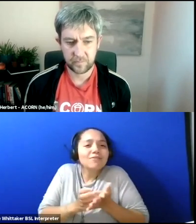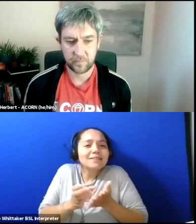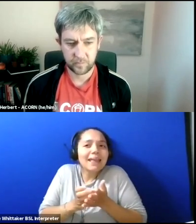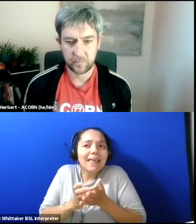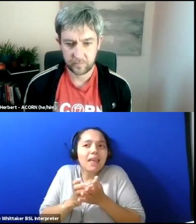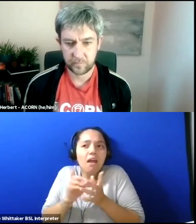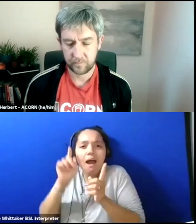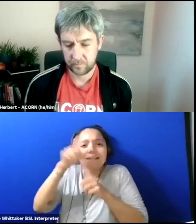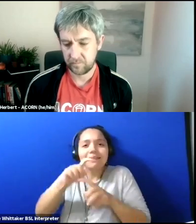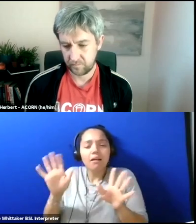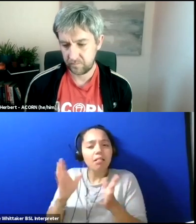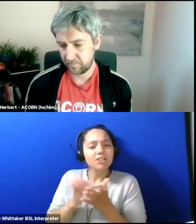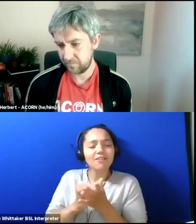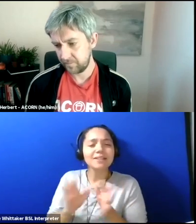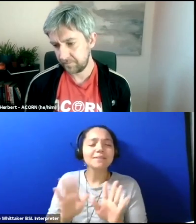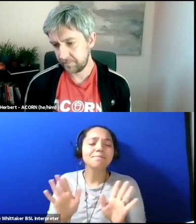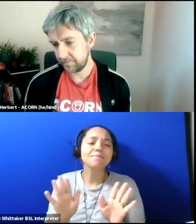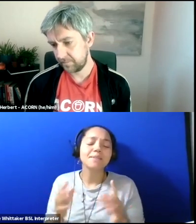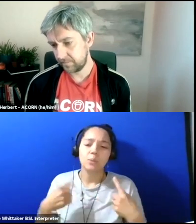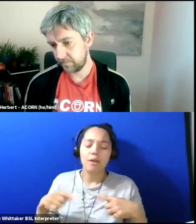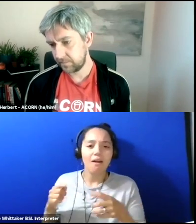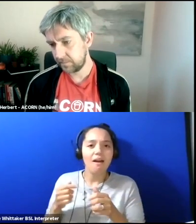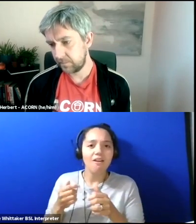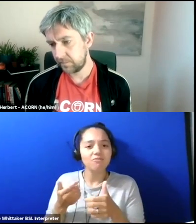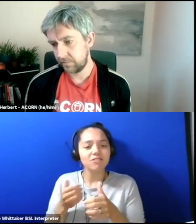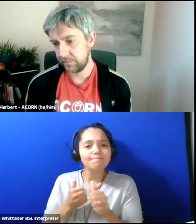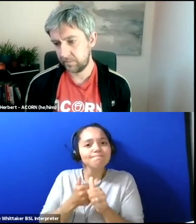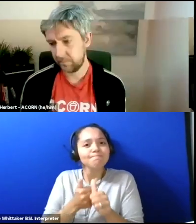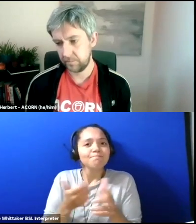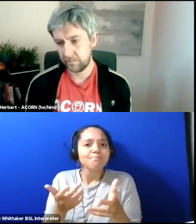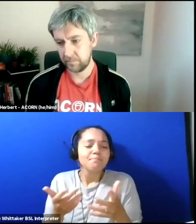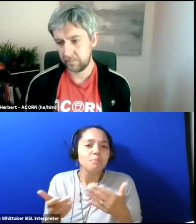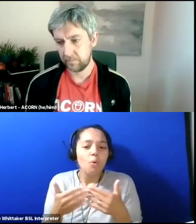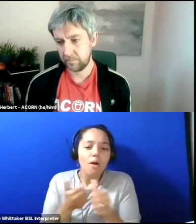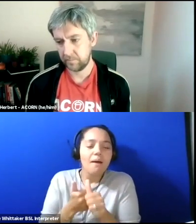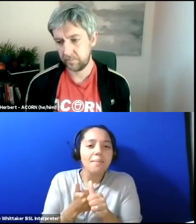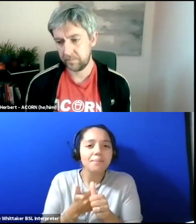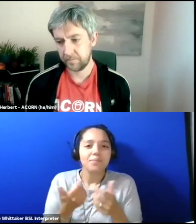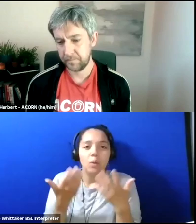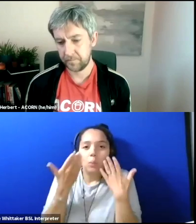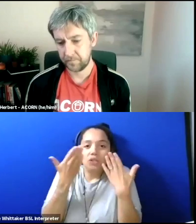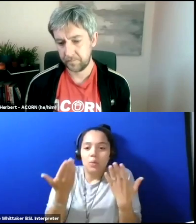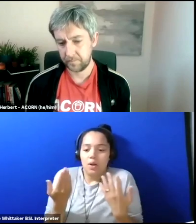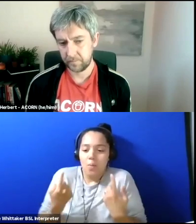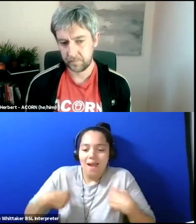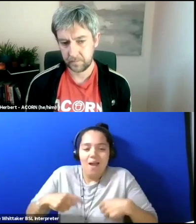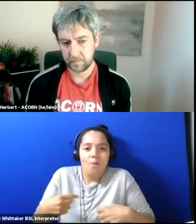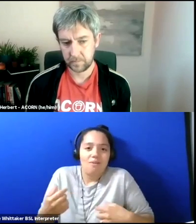Because we realised that we don't know our rights and we don't know